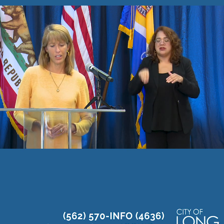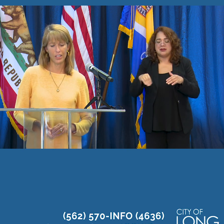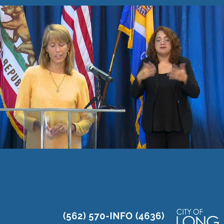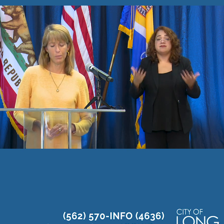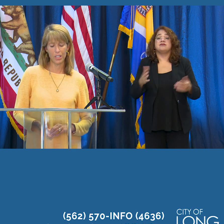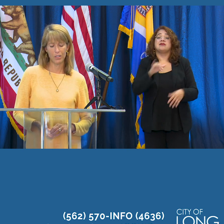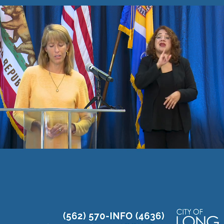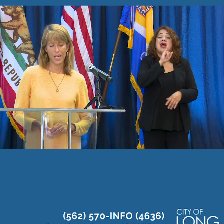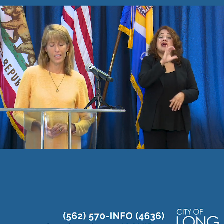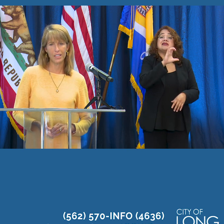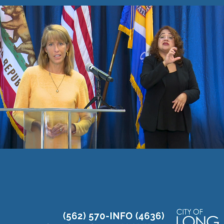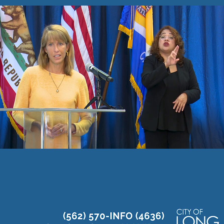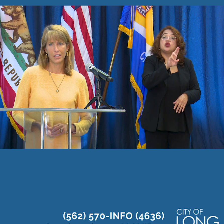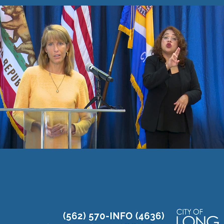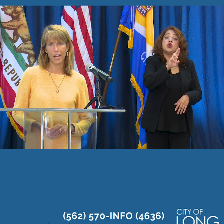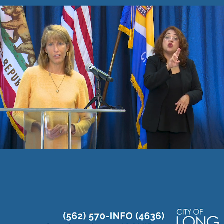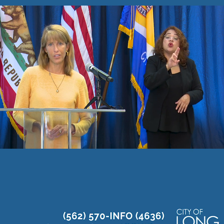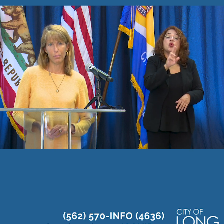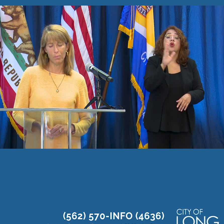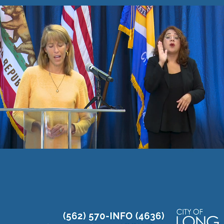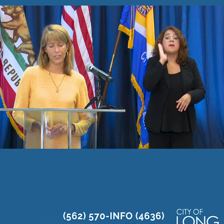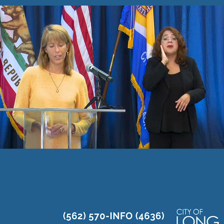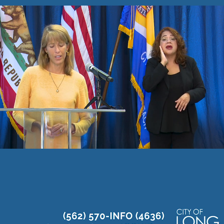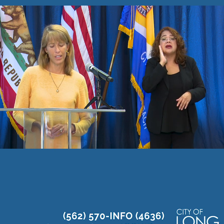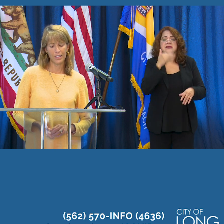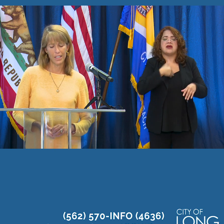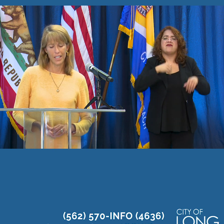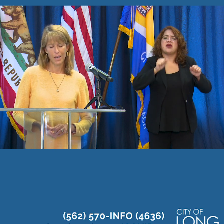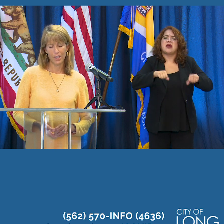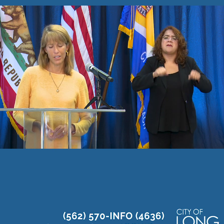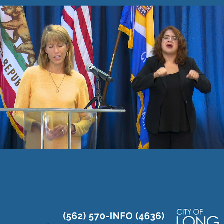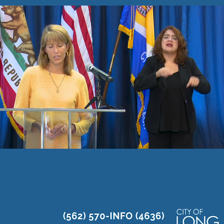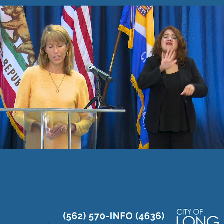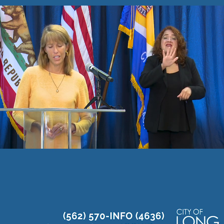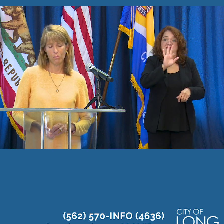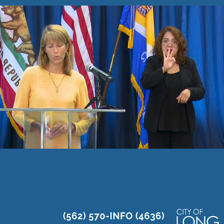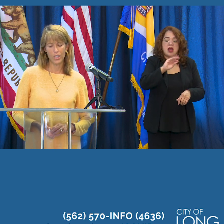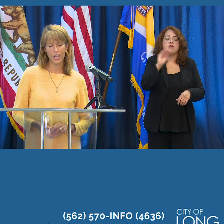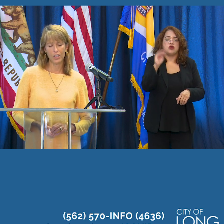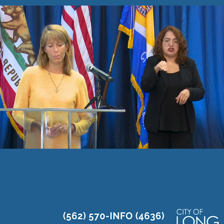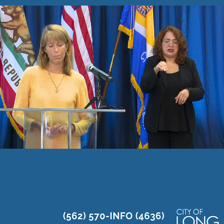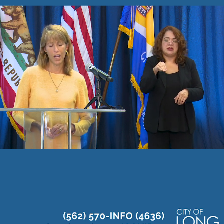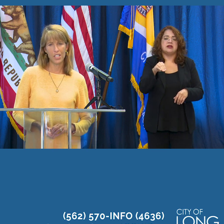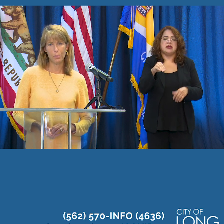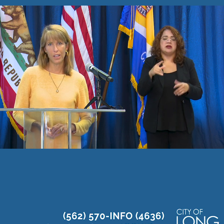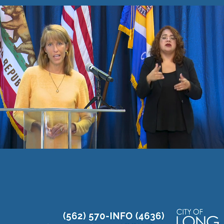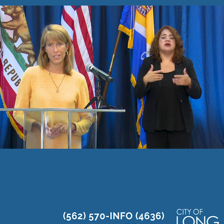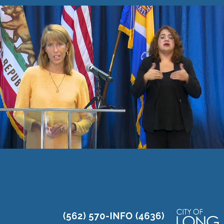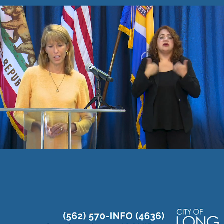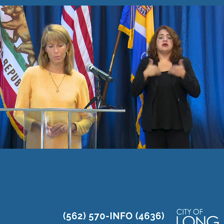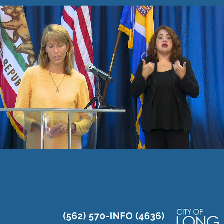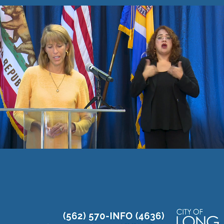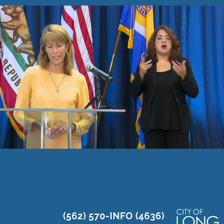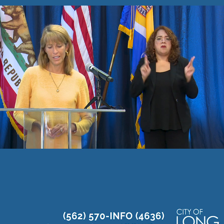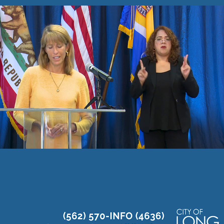currently being utilized. So we have some capacity there and we continue to see more younger people hospitalized in our community.